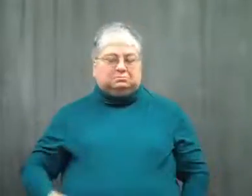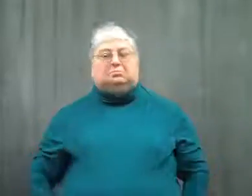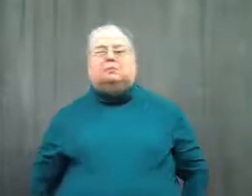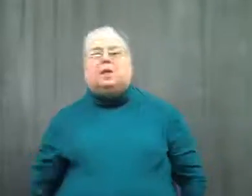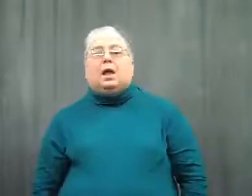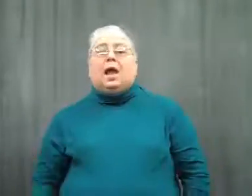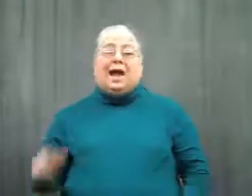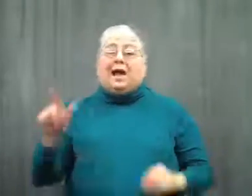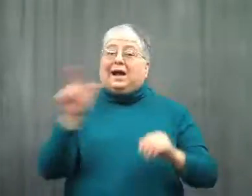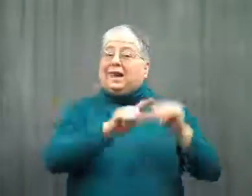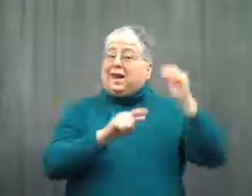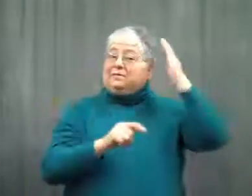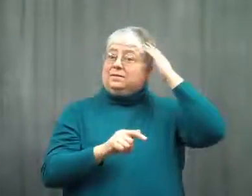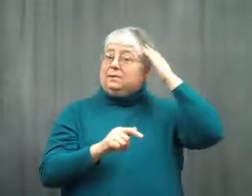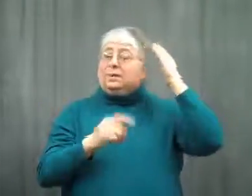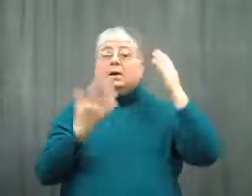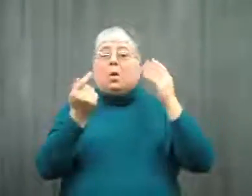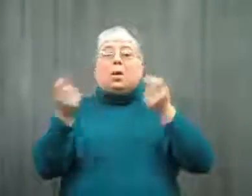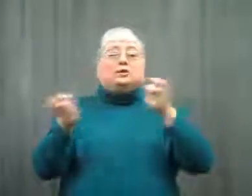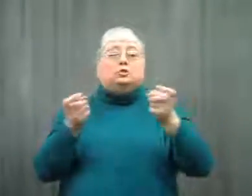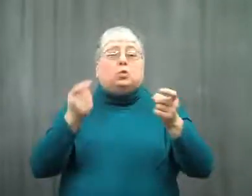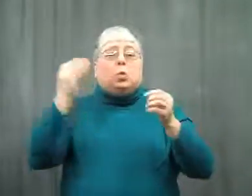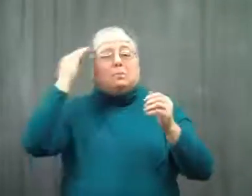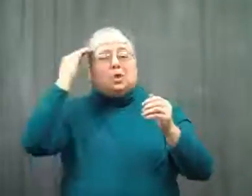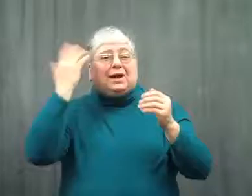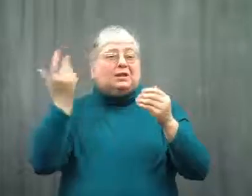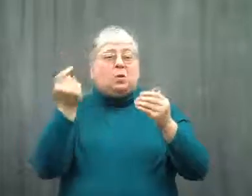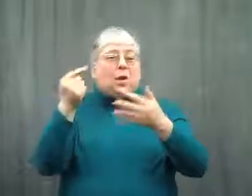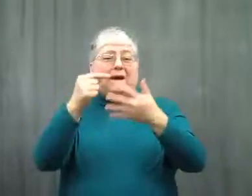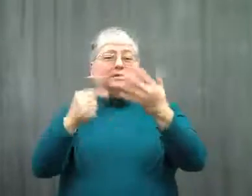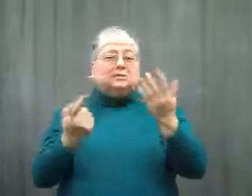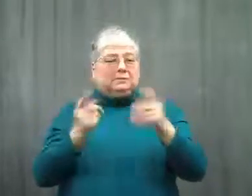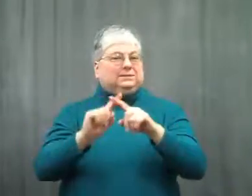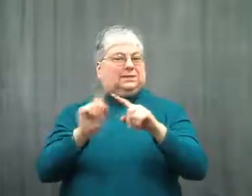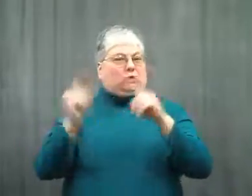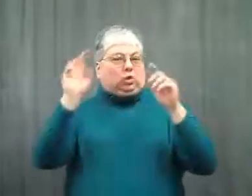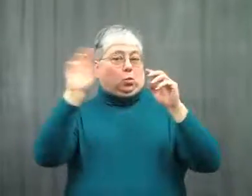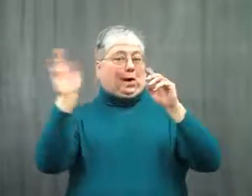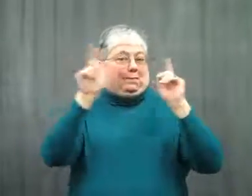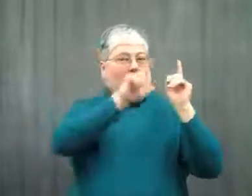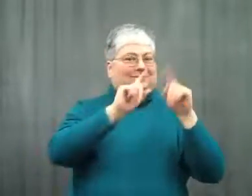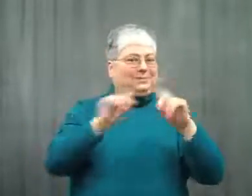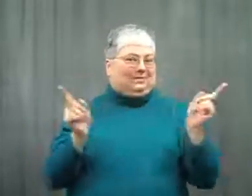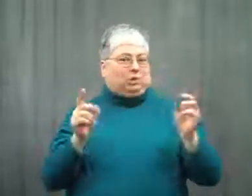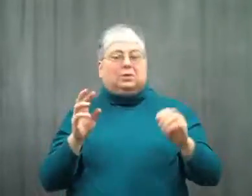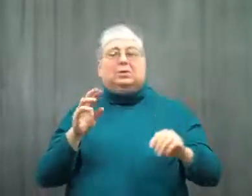The left side of the brain controls different functions as opposed to the right side.